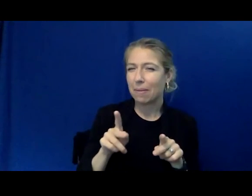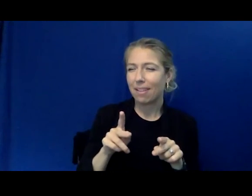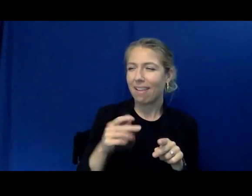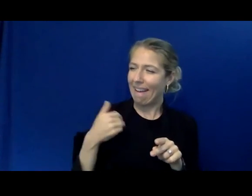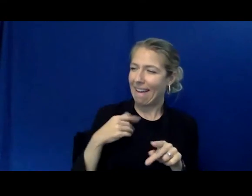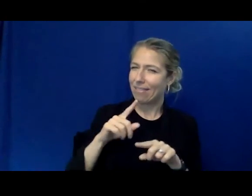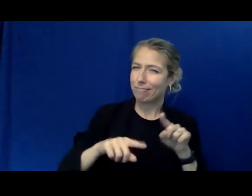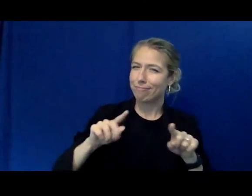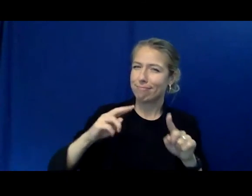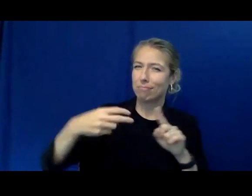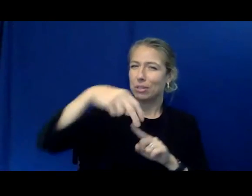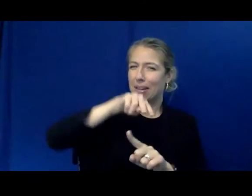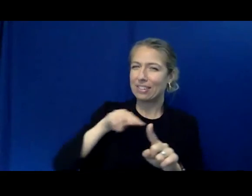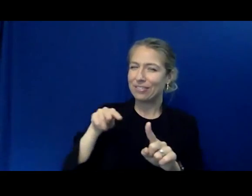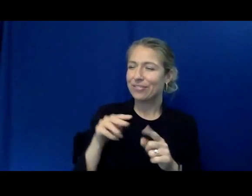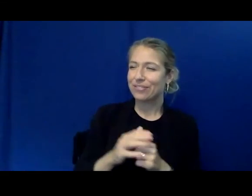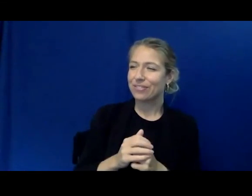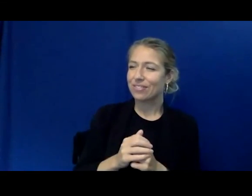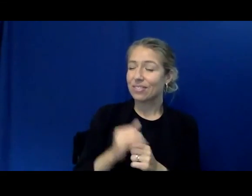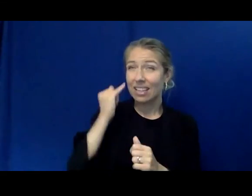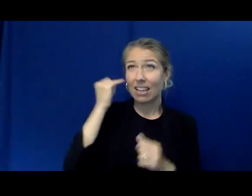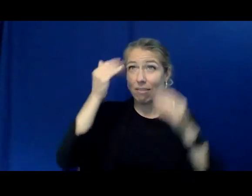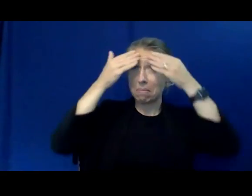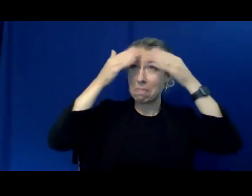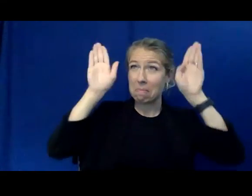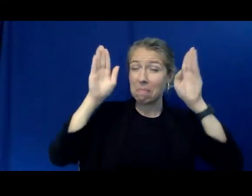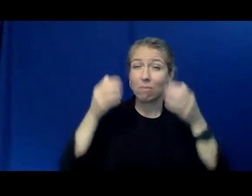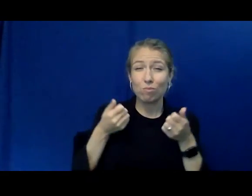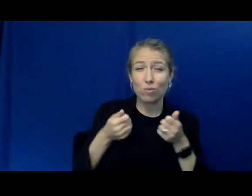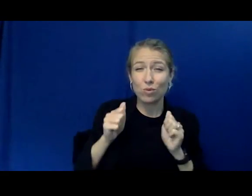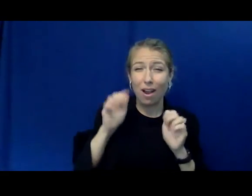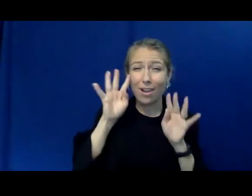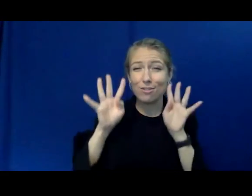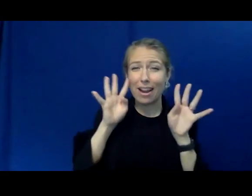But if you open your mind and get creative there are a lot of opportunities out there.